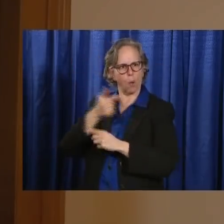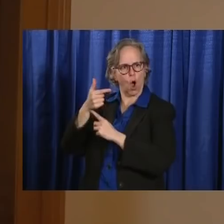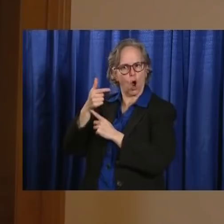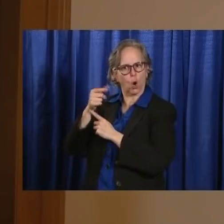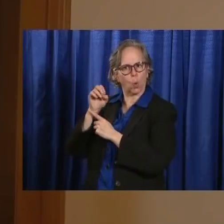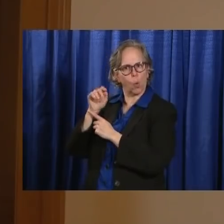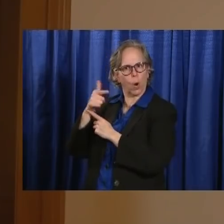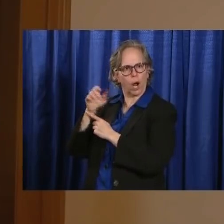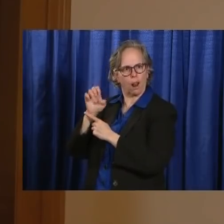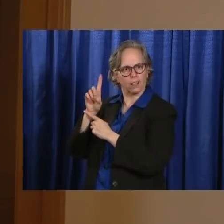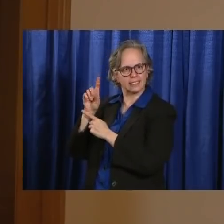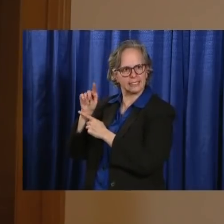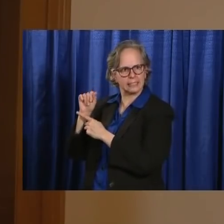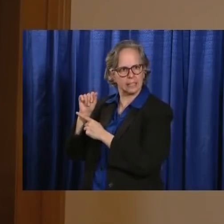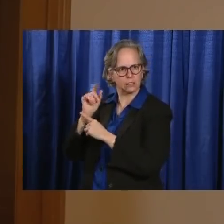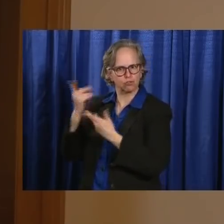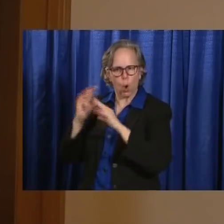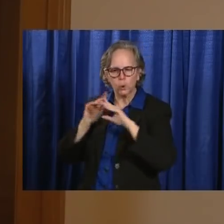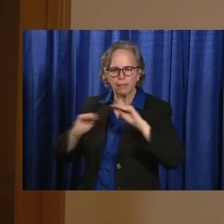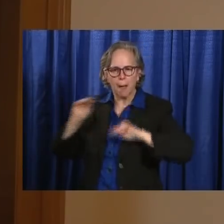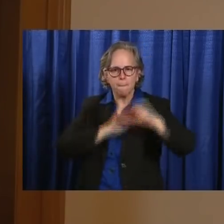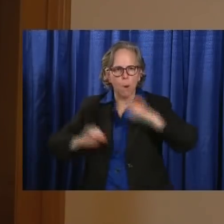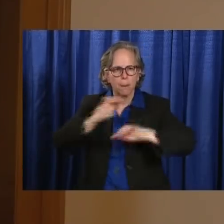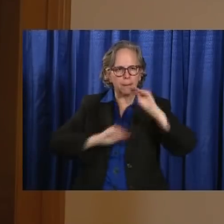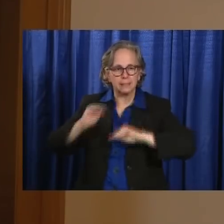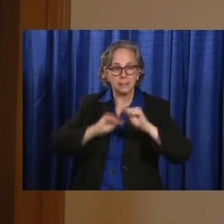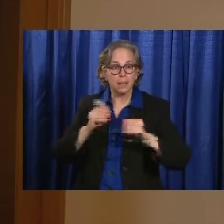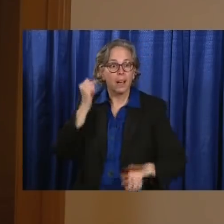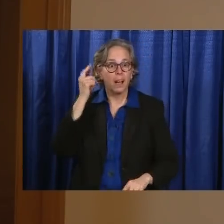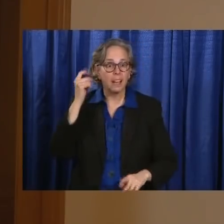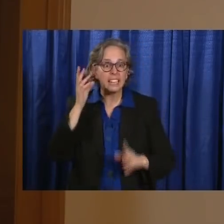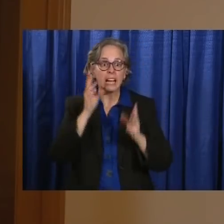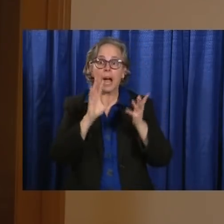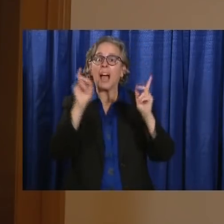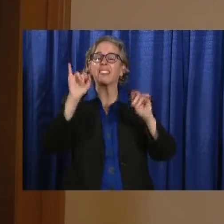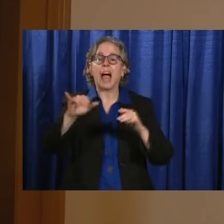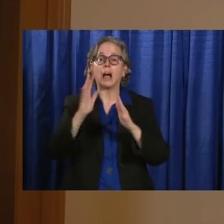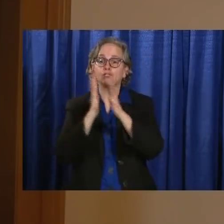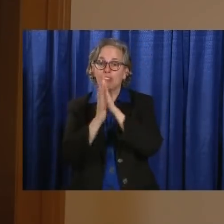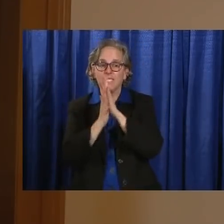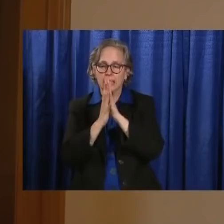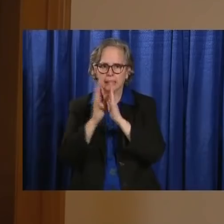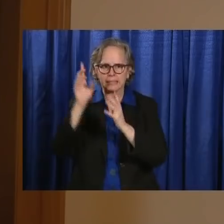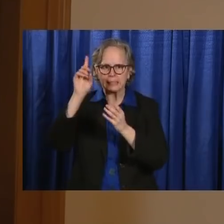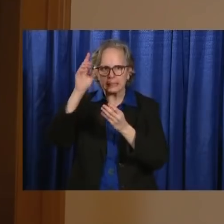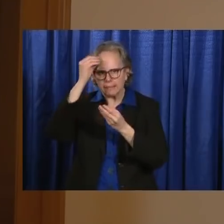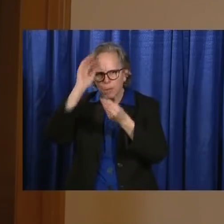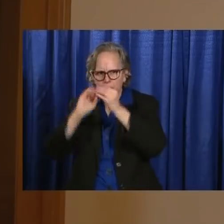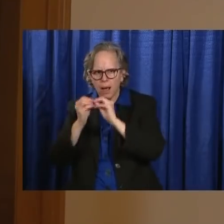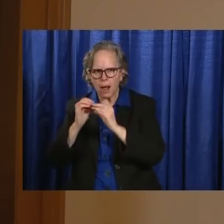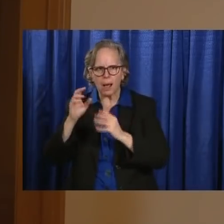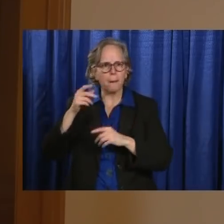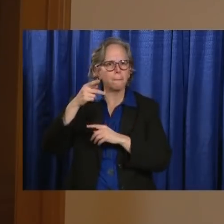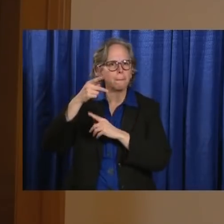DOWN FROM A CATEGORY 5 DOWN TO A CATEGORY 3. THIS IS GOOGLE DATA SHOWING OUR MOBILITY